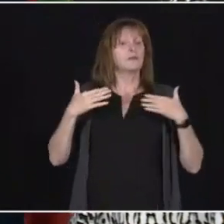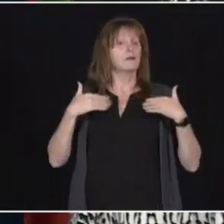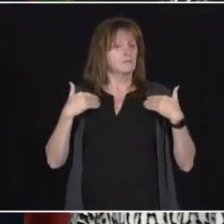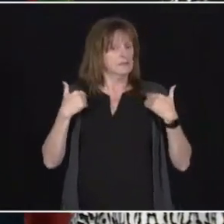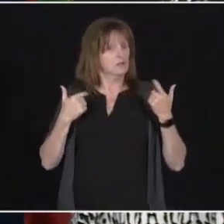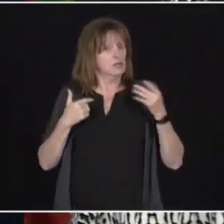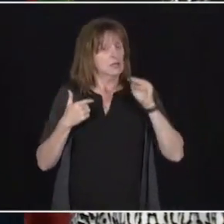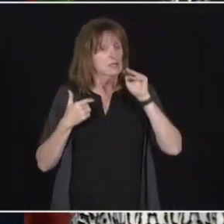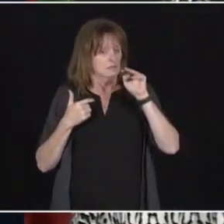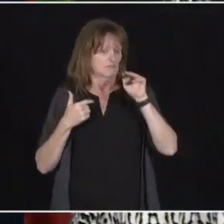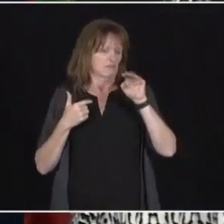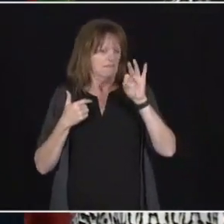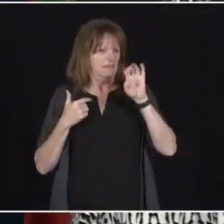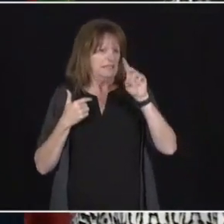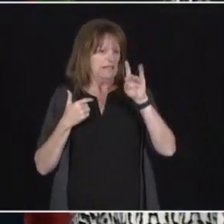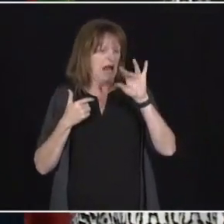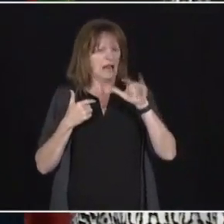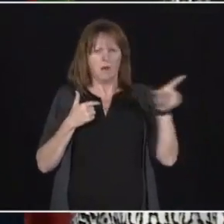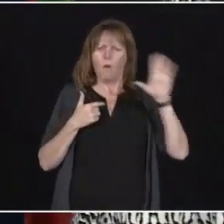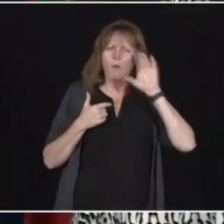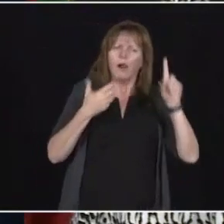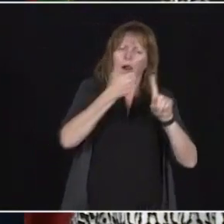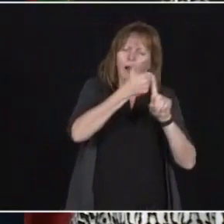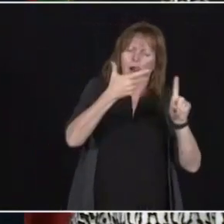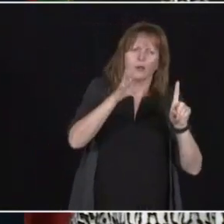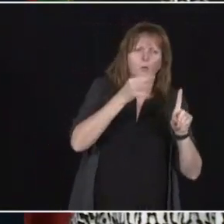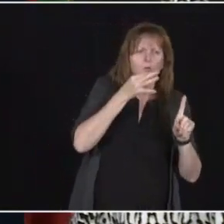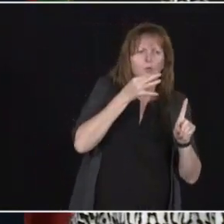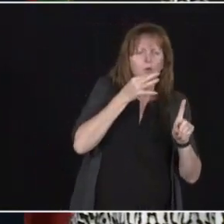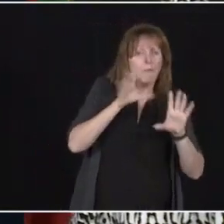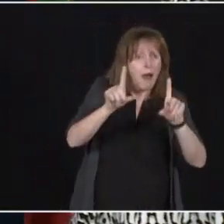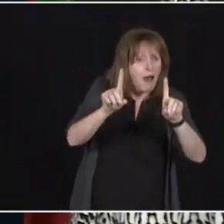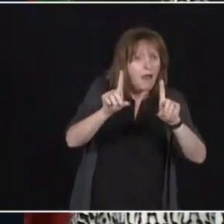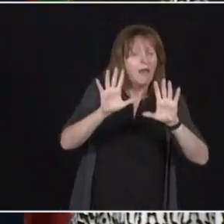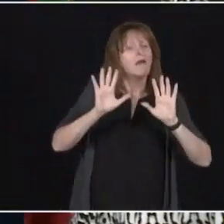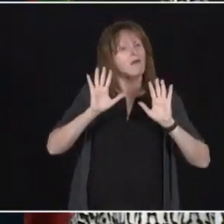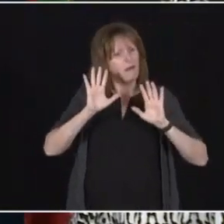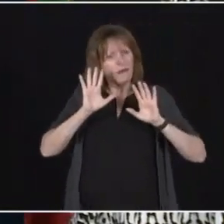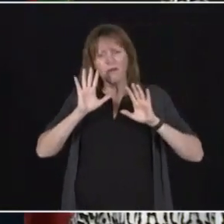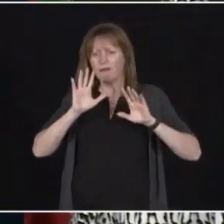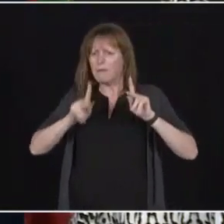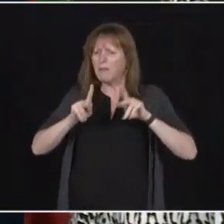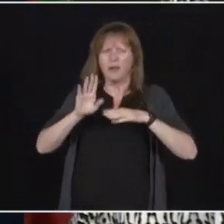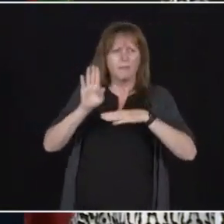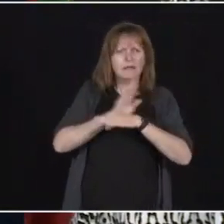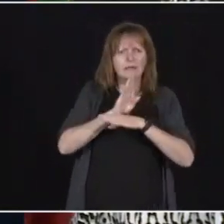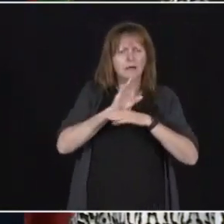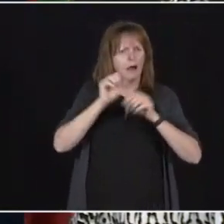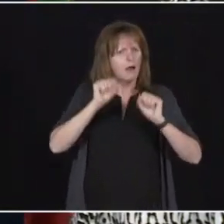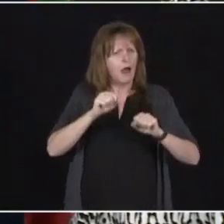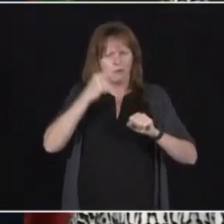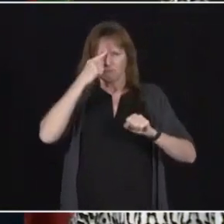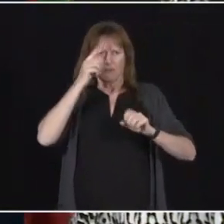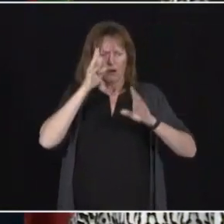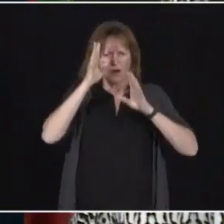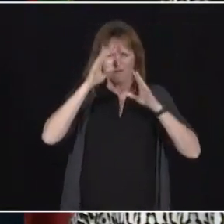Mr Fidelity will share more details in a moment, but I have to say, or are entrepreneurs and innovators are the best of the best.